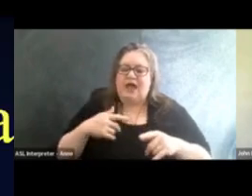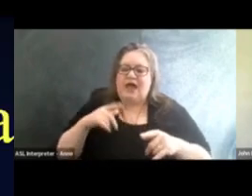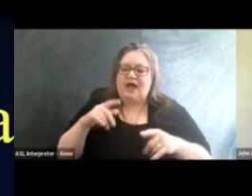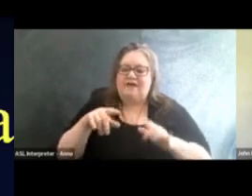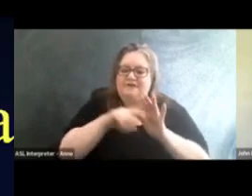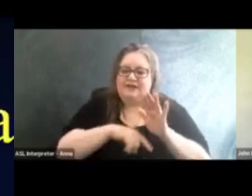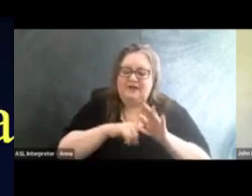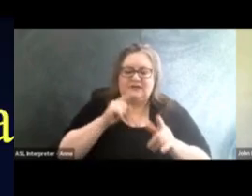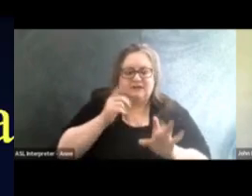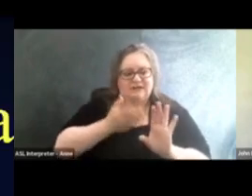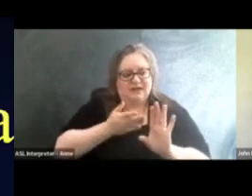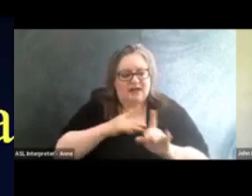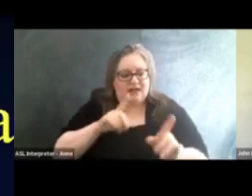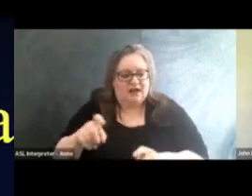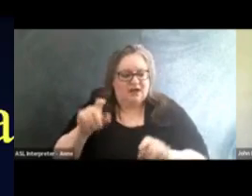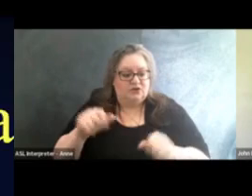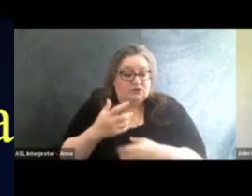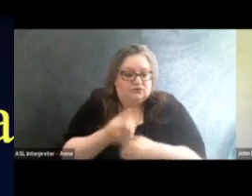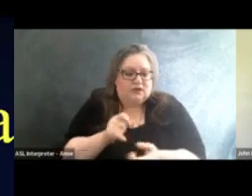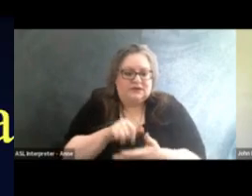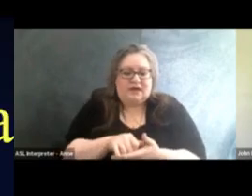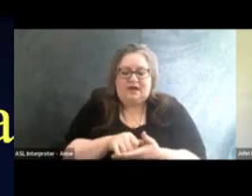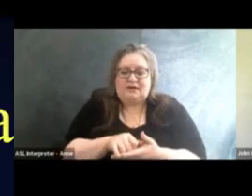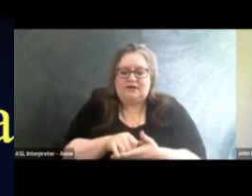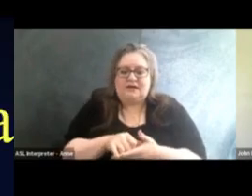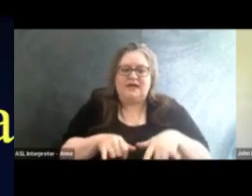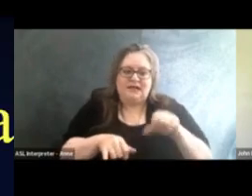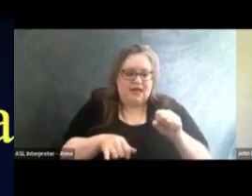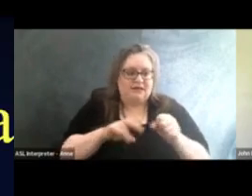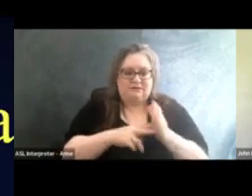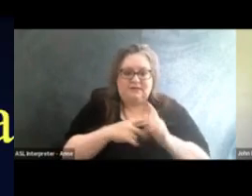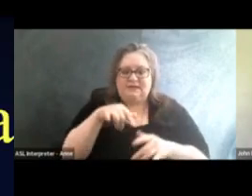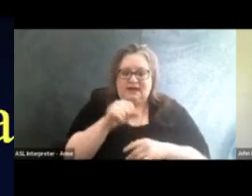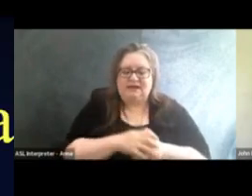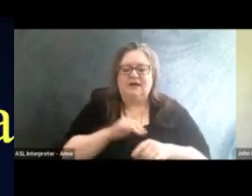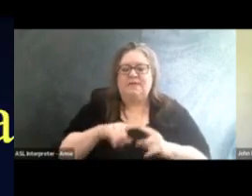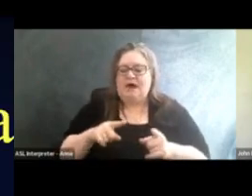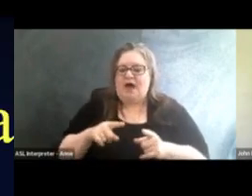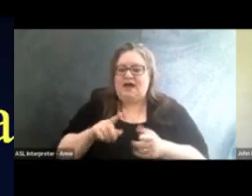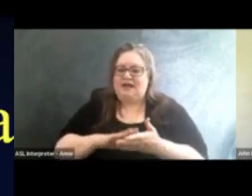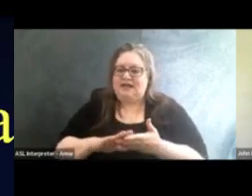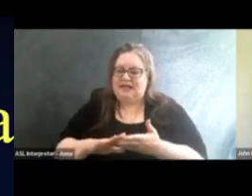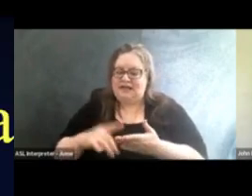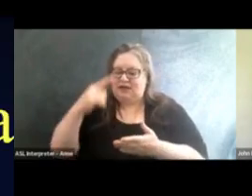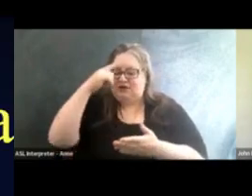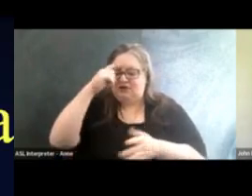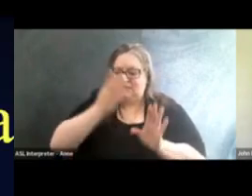psychological testing, you can trust that that there yes is a yes, but a clean neuropsychological test does not